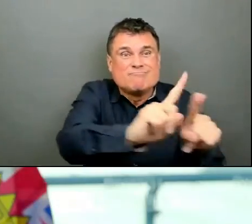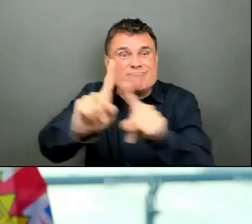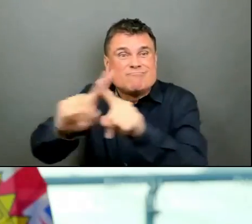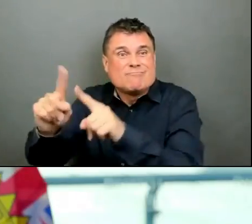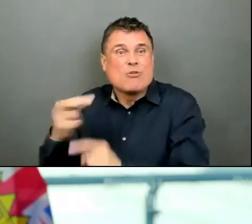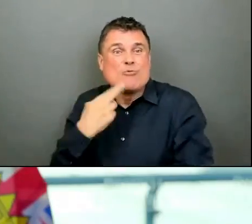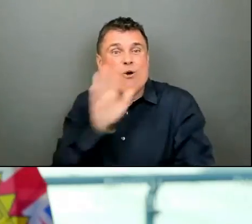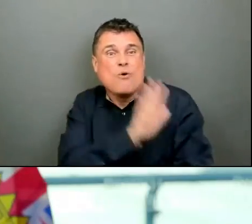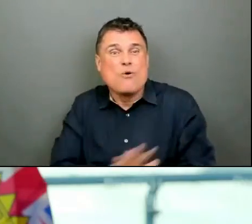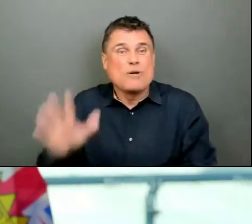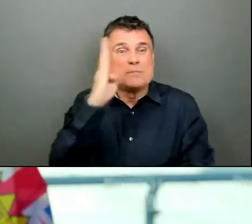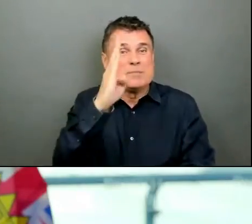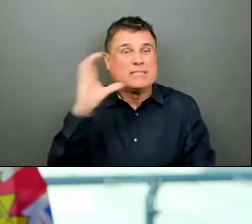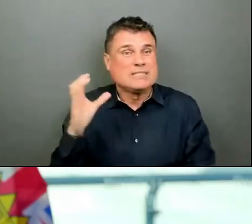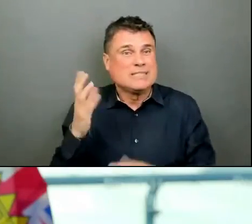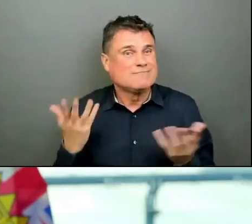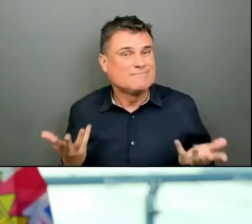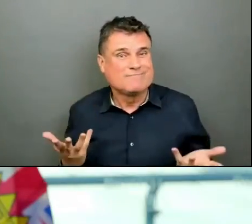So we have to target it where it is going to make